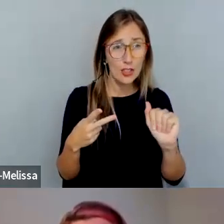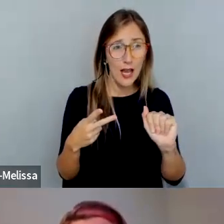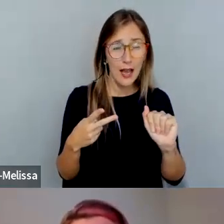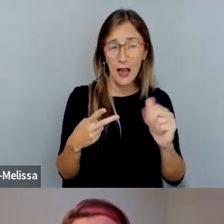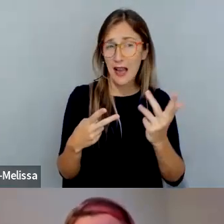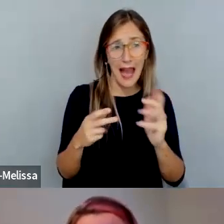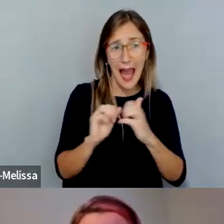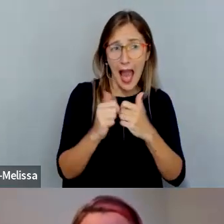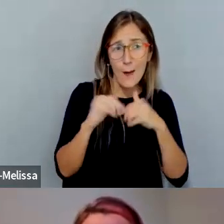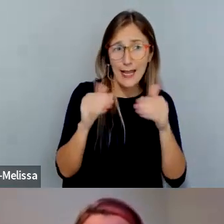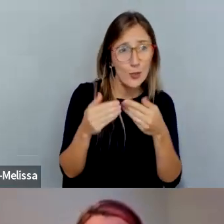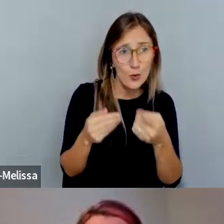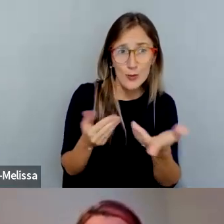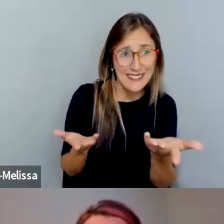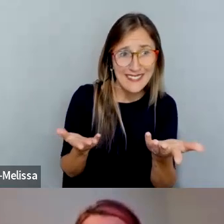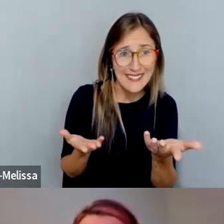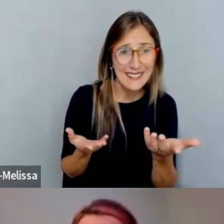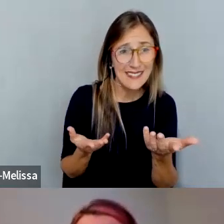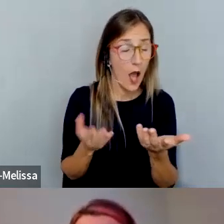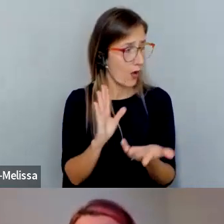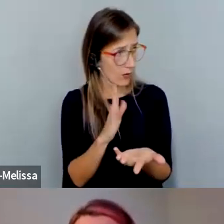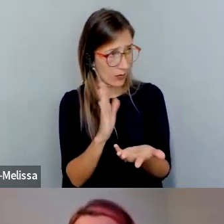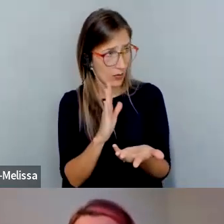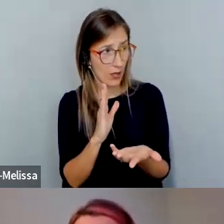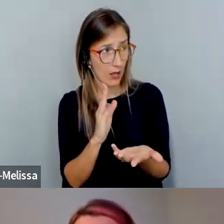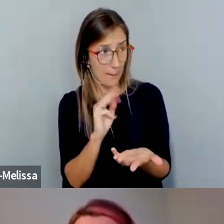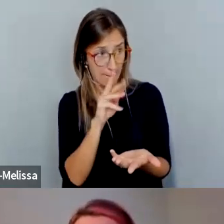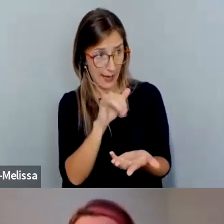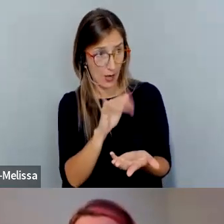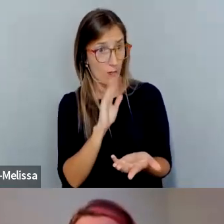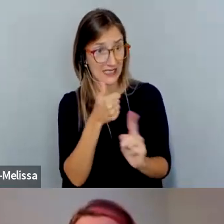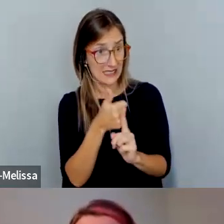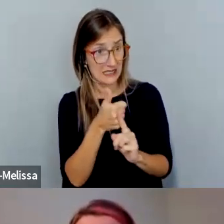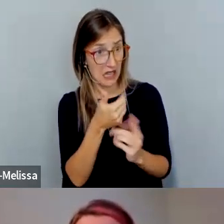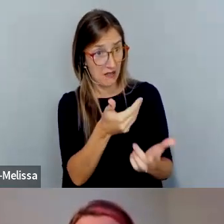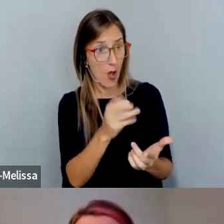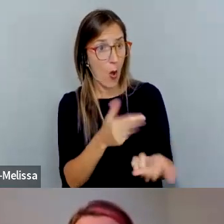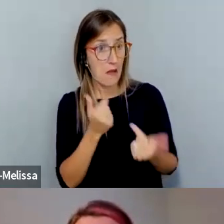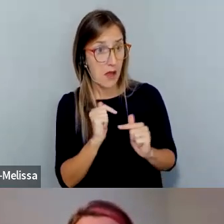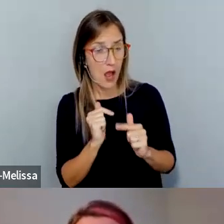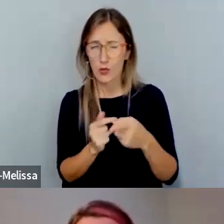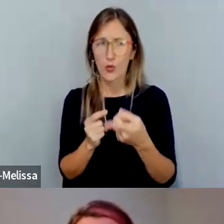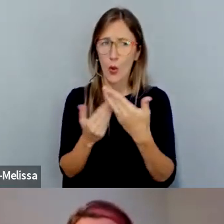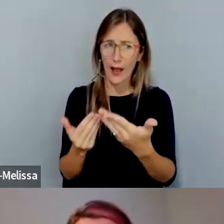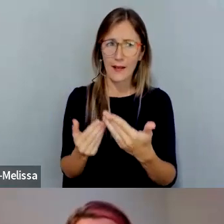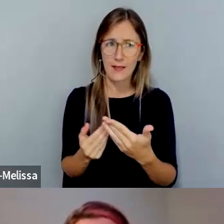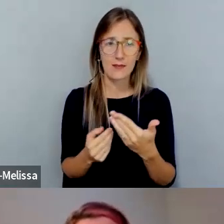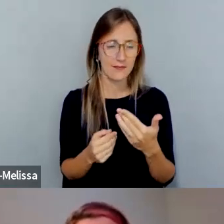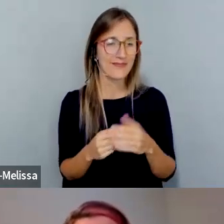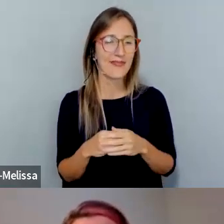going to turn the floor over to Mary Willard and Marcia Katz. merely Willard is our training assistance here at April and Marcia, I don't know how you want